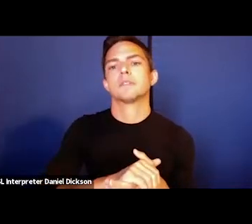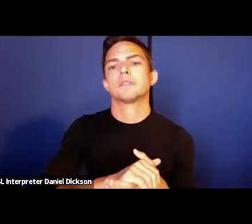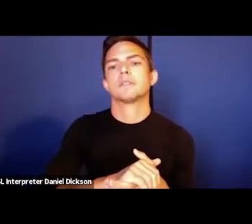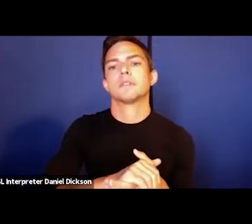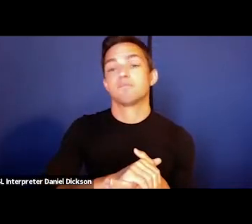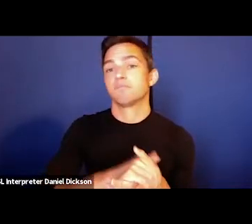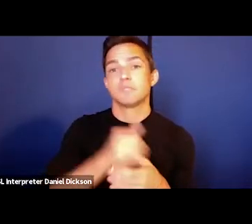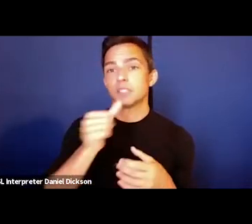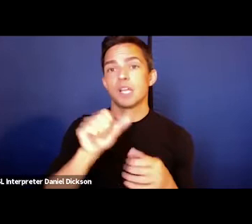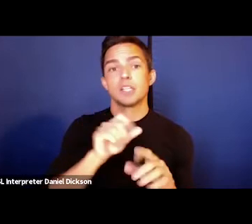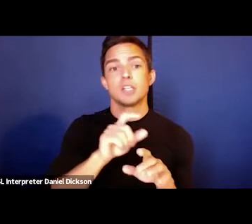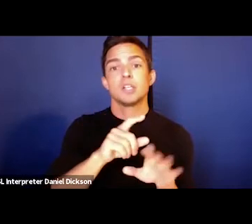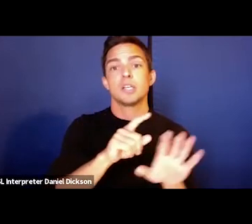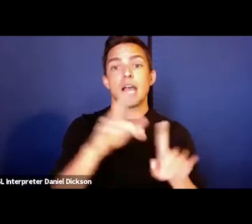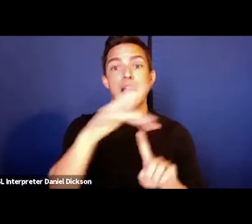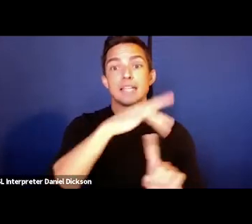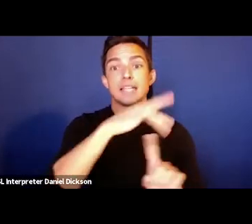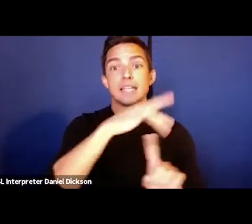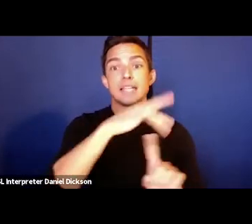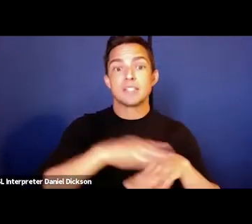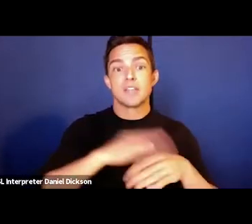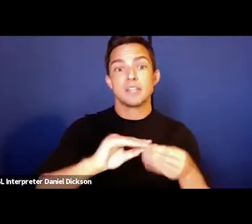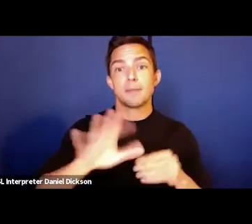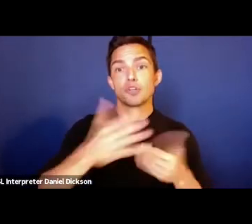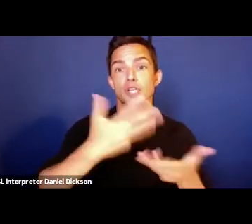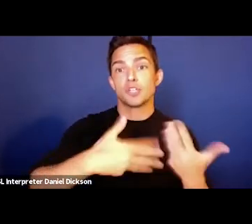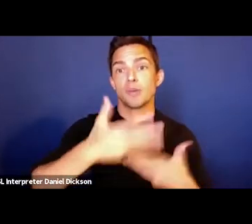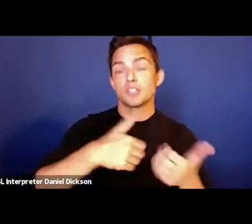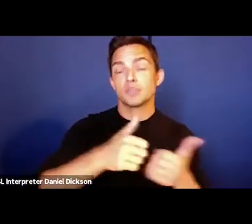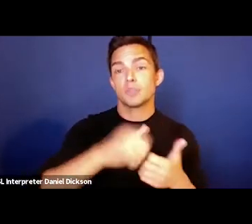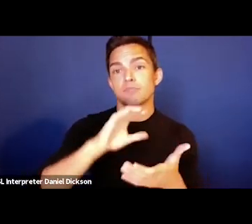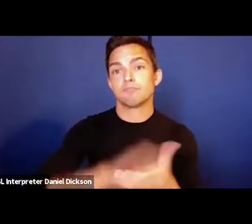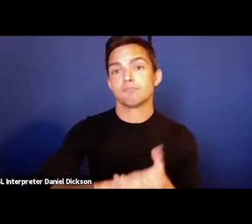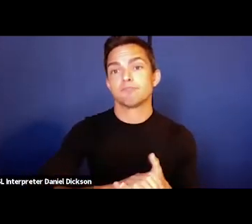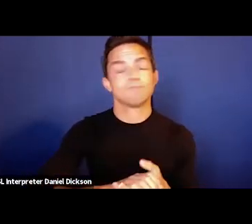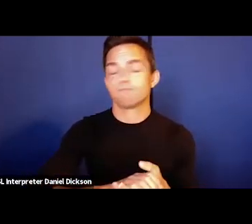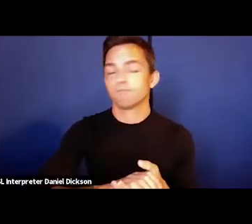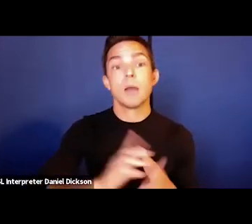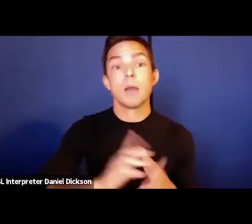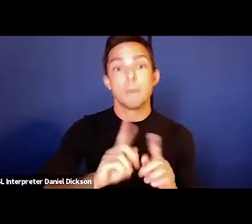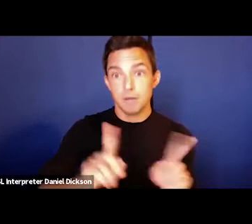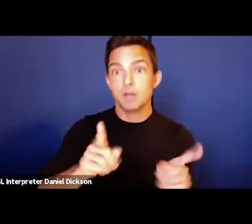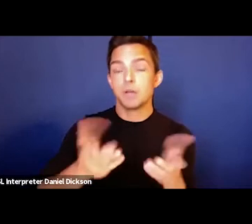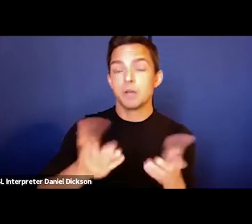isolated based on the number of your interactions with your spouse, however you may be unhappy in